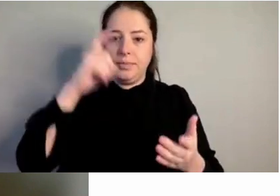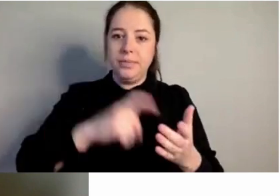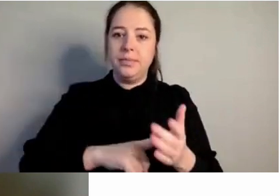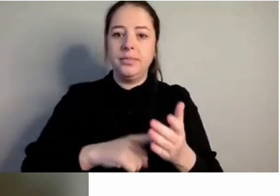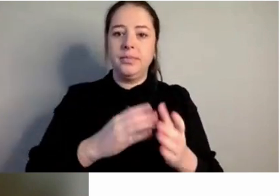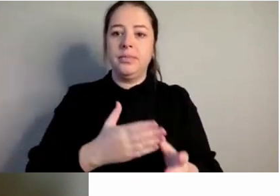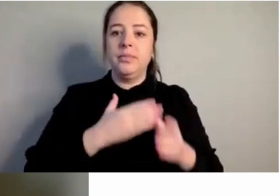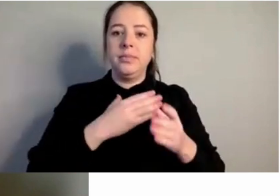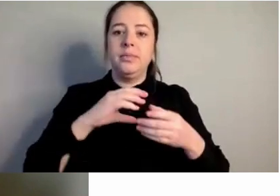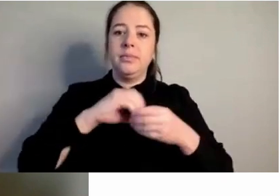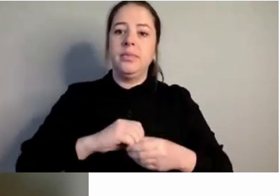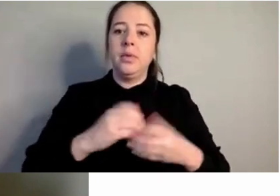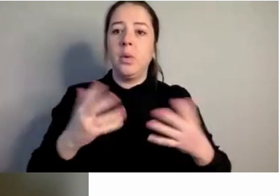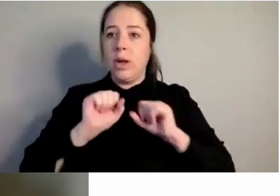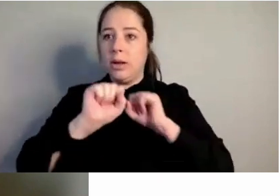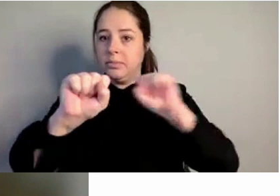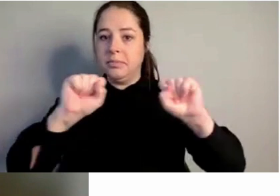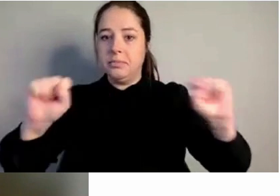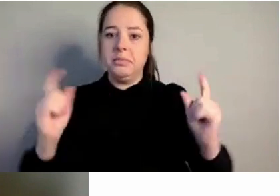on whose country that you are participating from today.